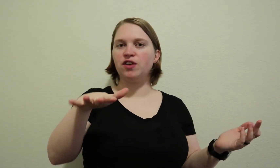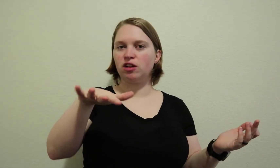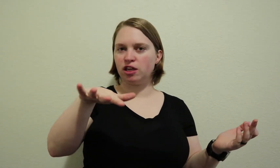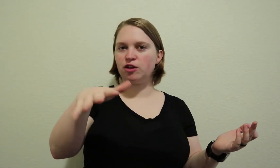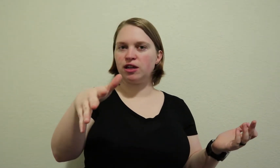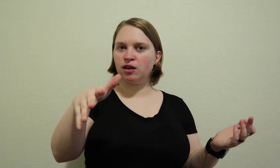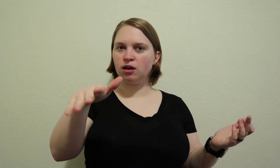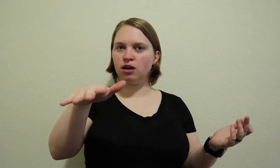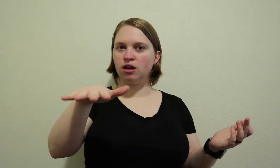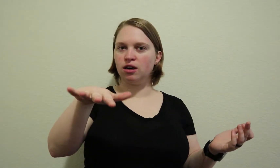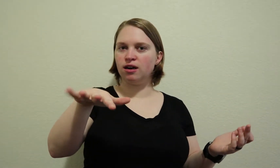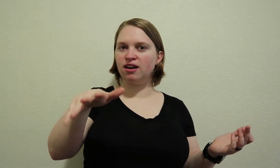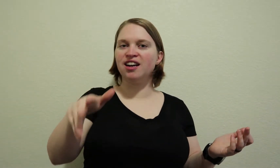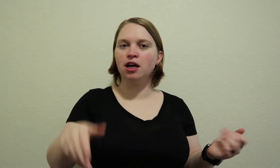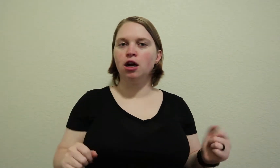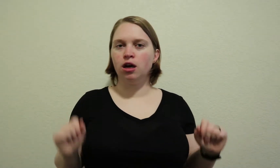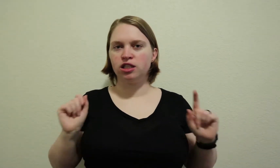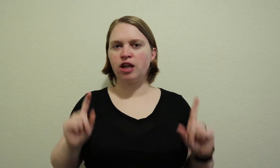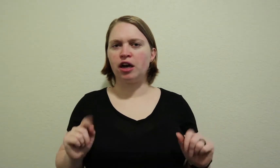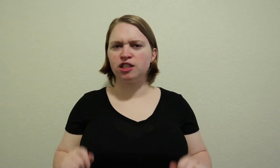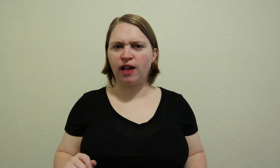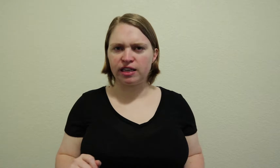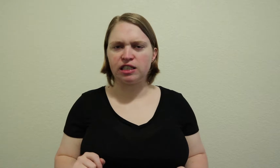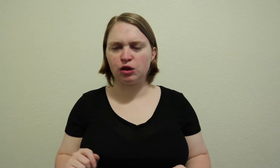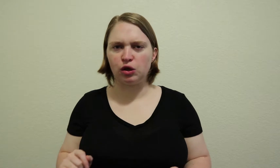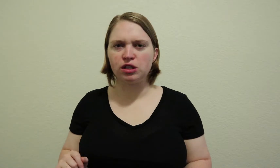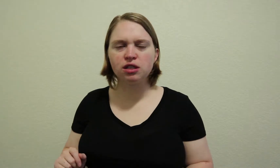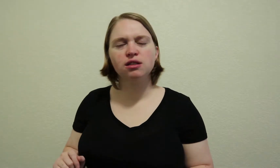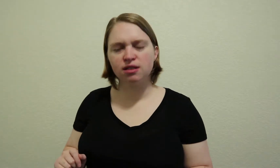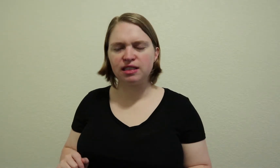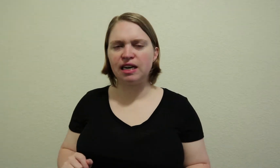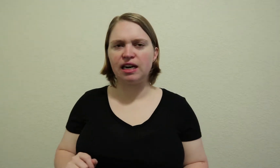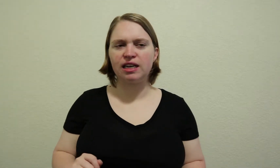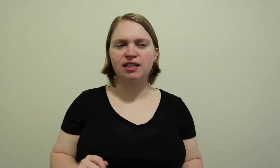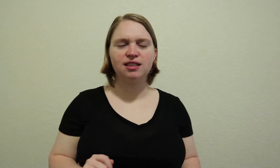feel like it's not as flat as it looks, got it